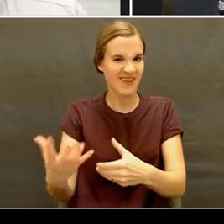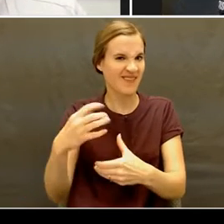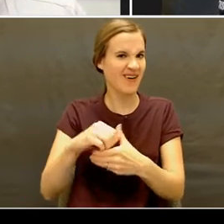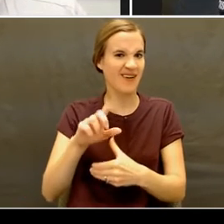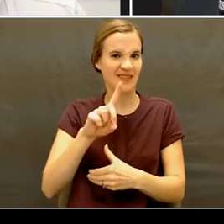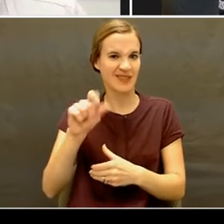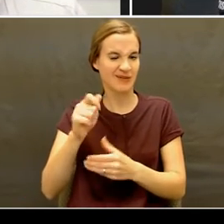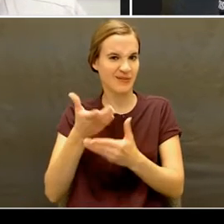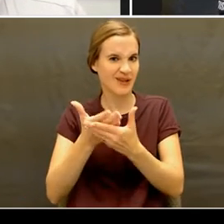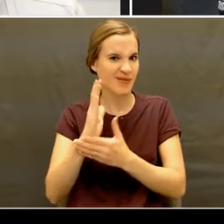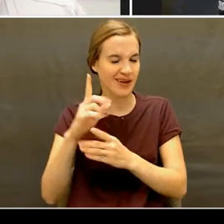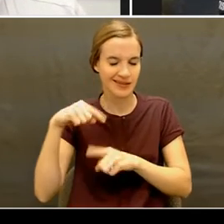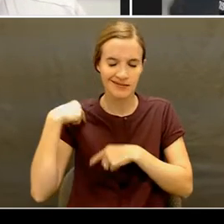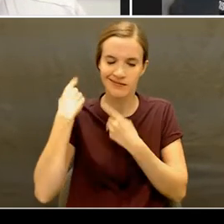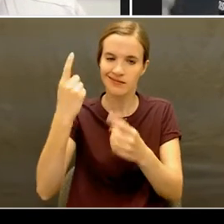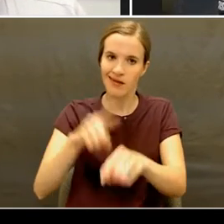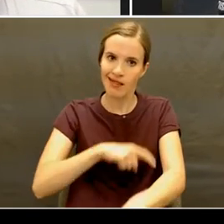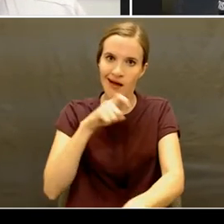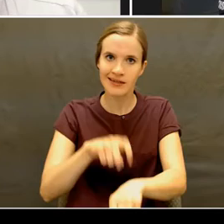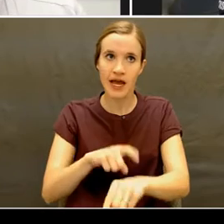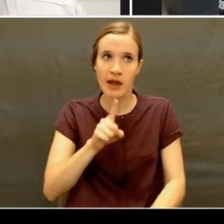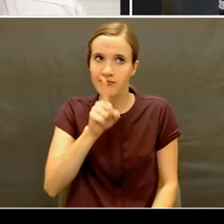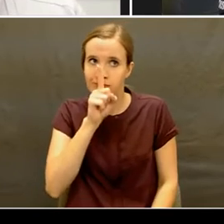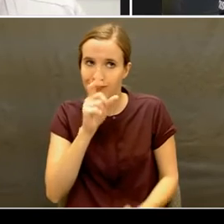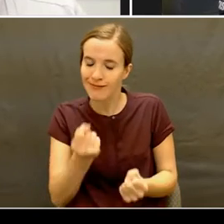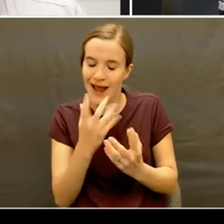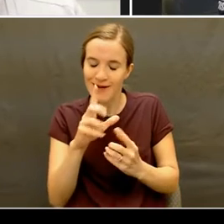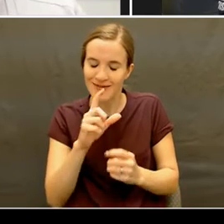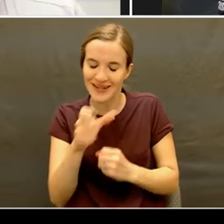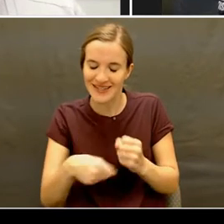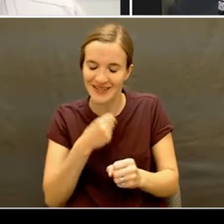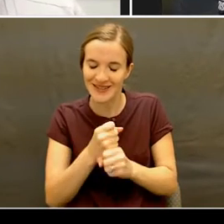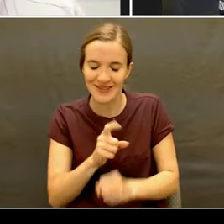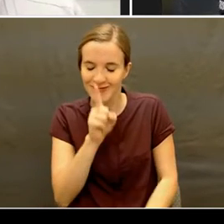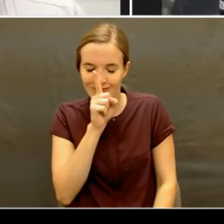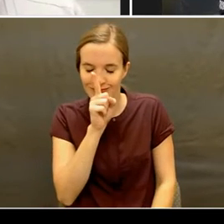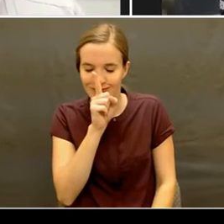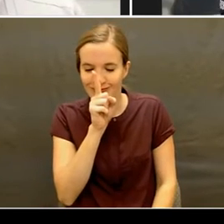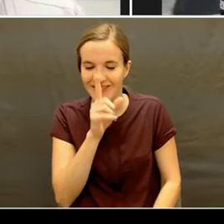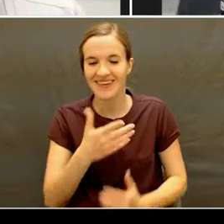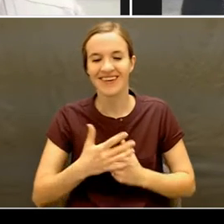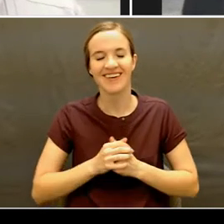has been involved in disability rights for a long time, we don't like to talk about how long